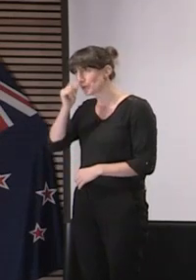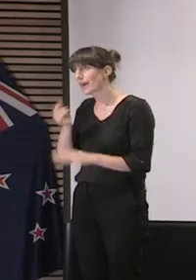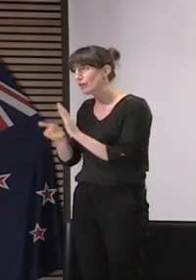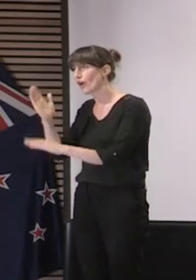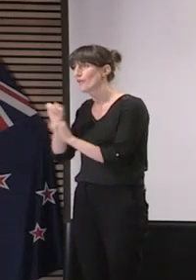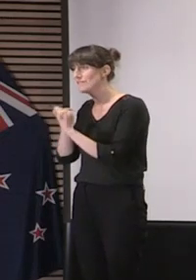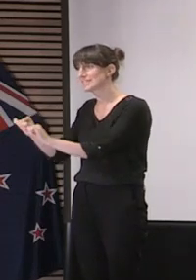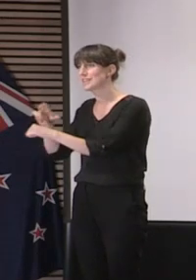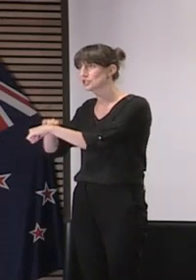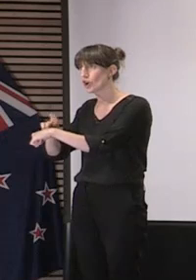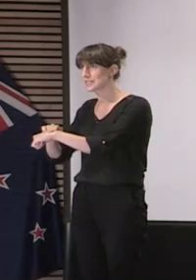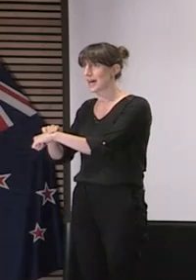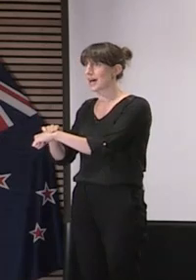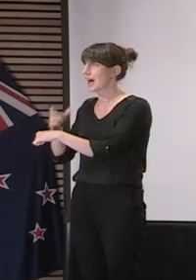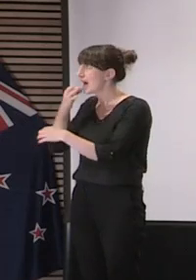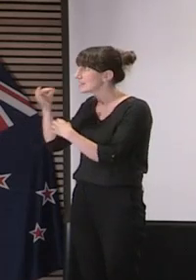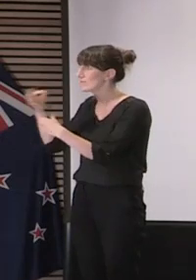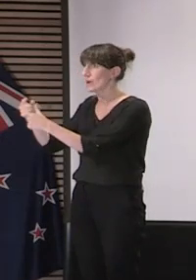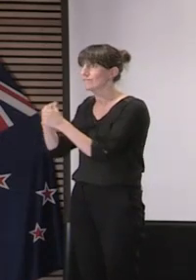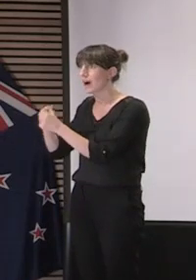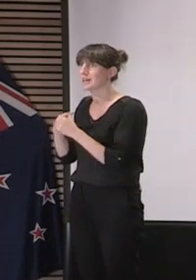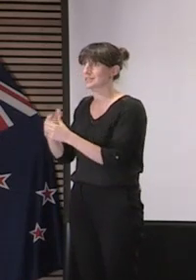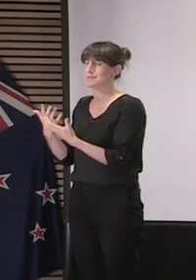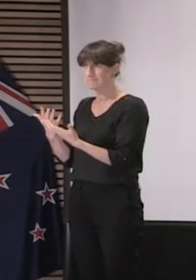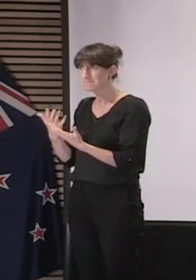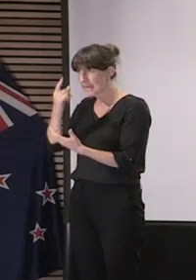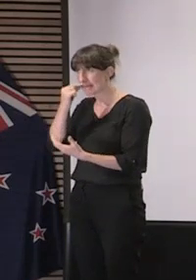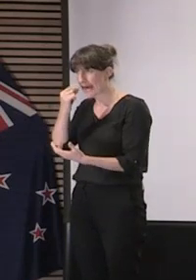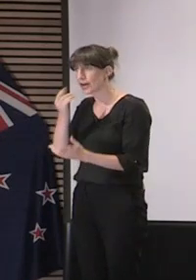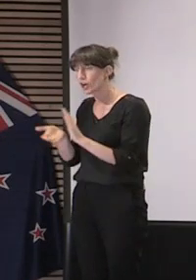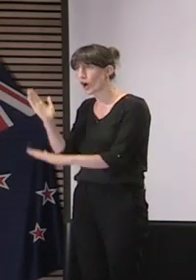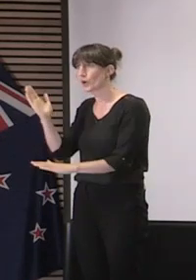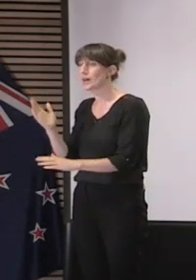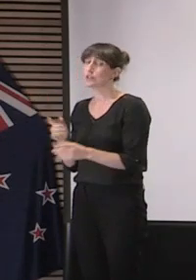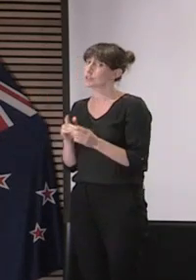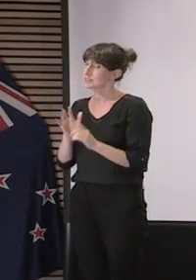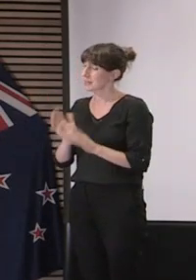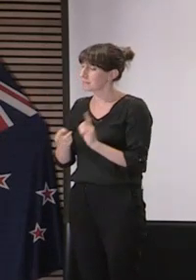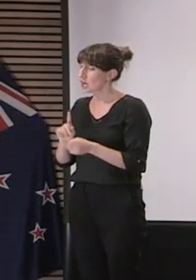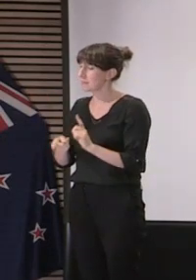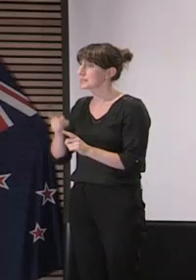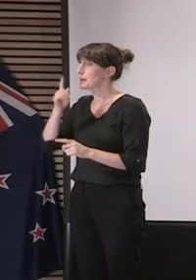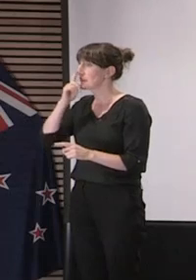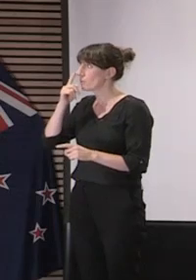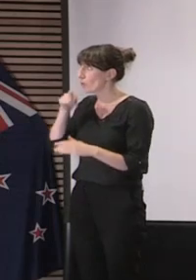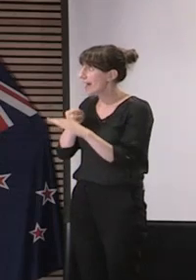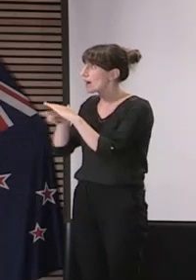that medical support, being able to make an appointment, have a conversation with your doctor and if you need to seek